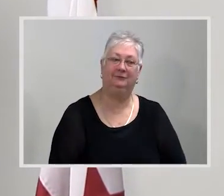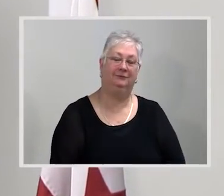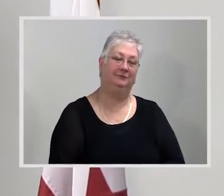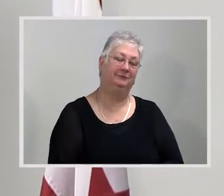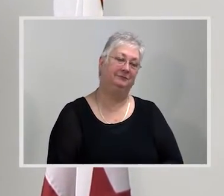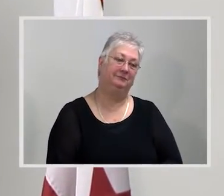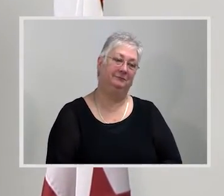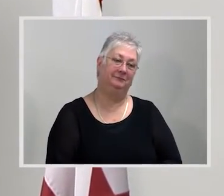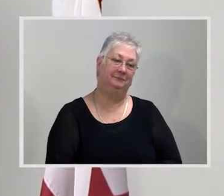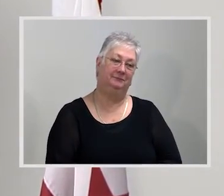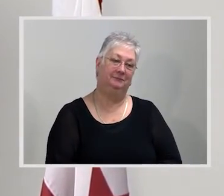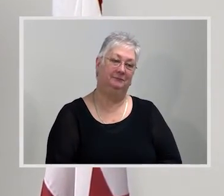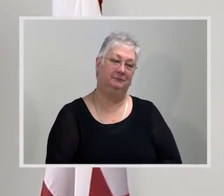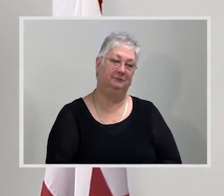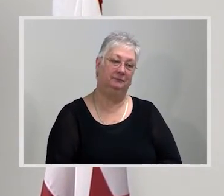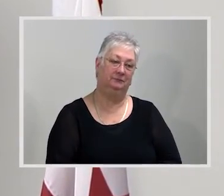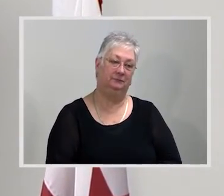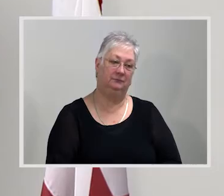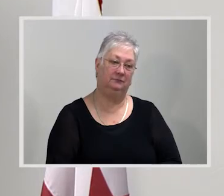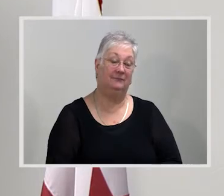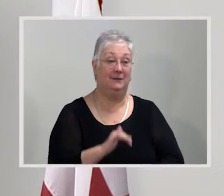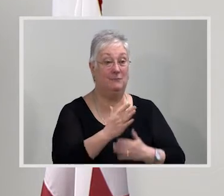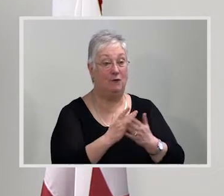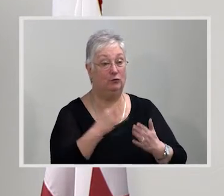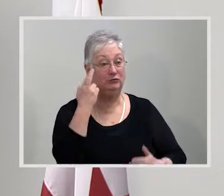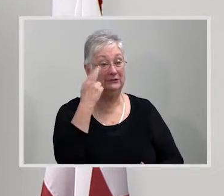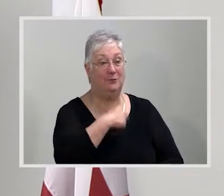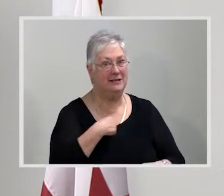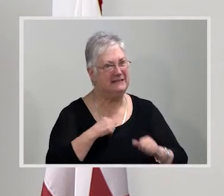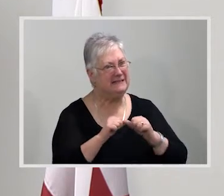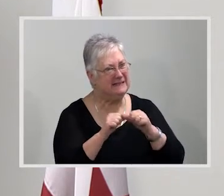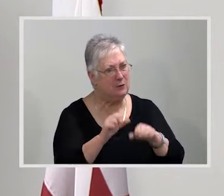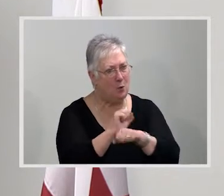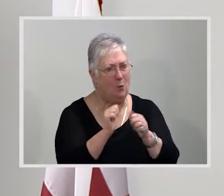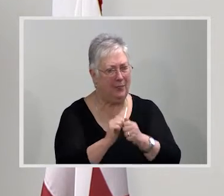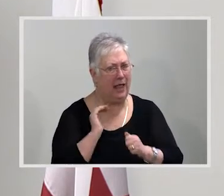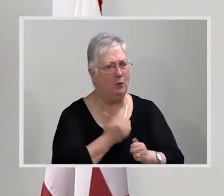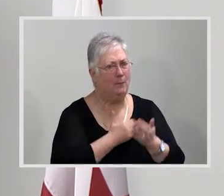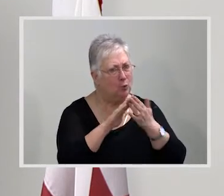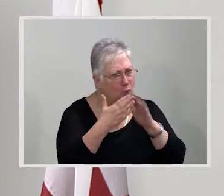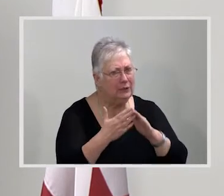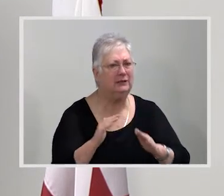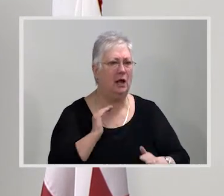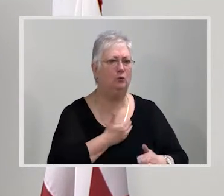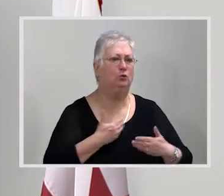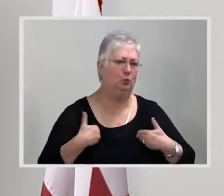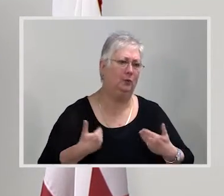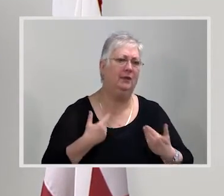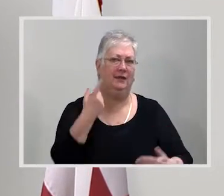HAVE GAINED AND WE CONTINUE EACH AND EVERY DAY TO WORK ON OUR COMMUNITIES ON COMMUNITY POLICING ISSUES IS BECAUSE WE